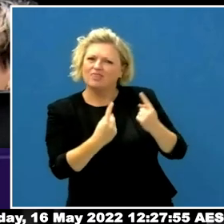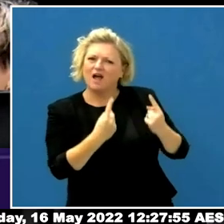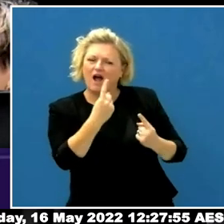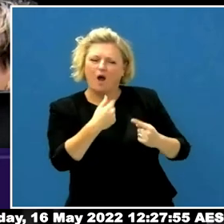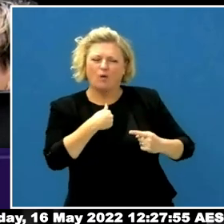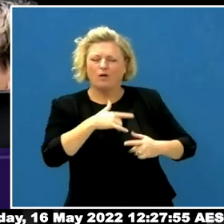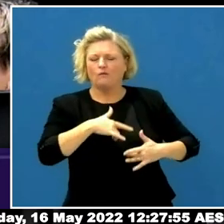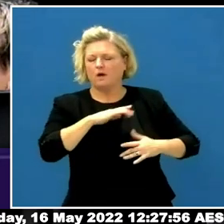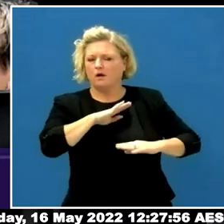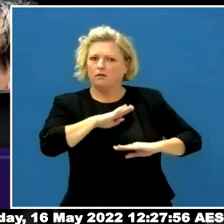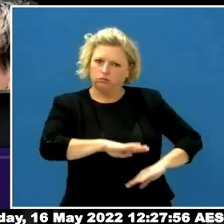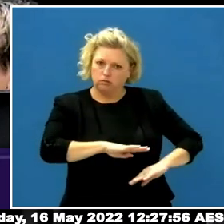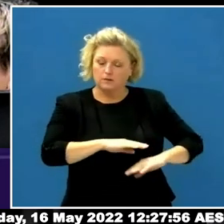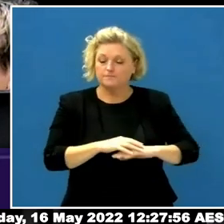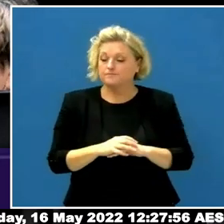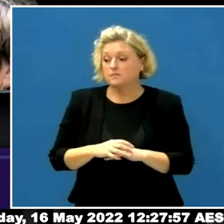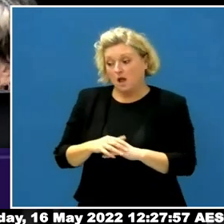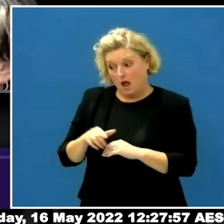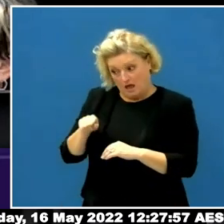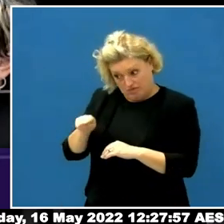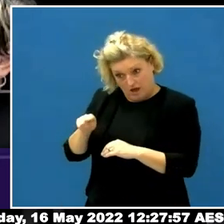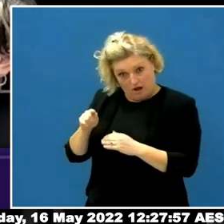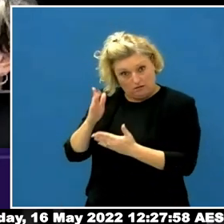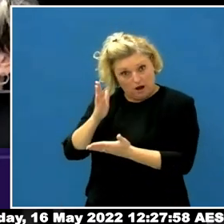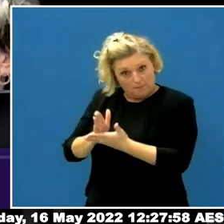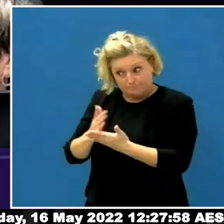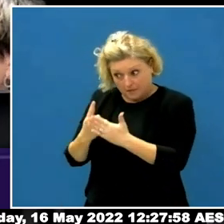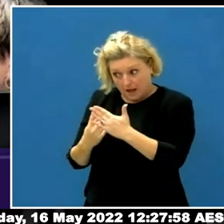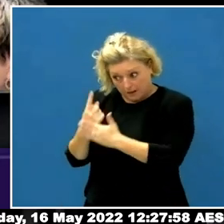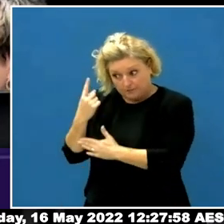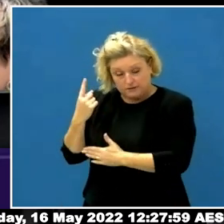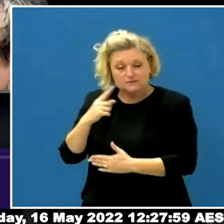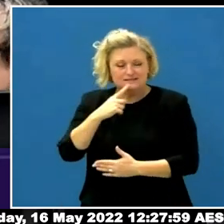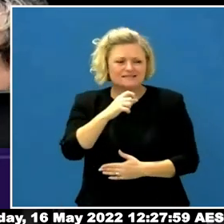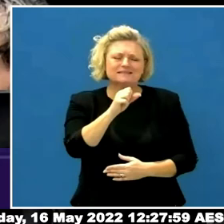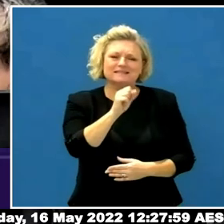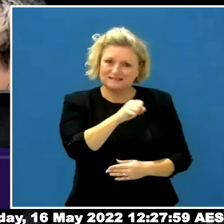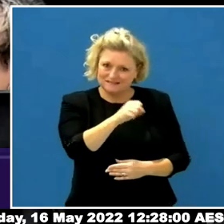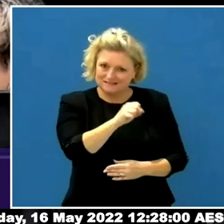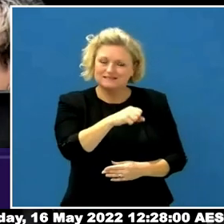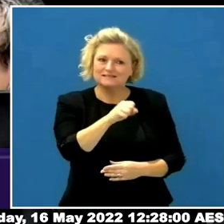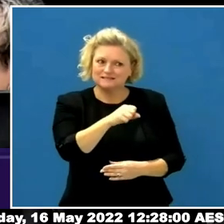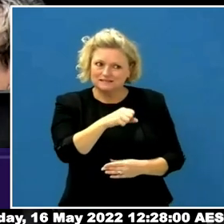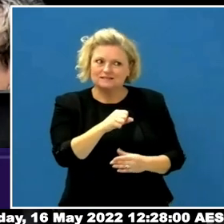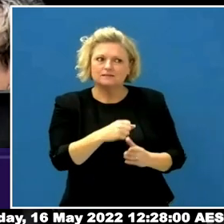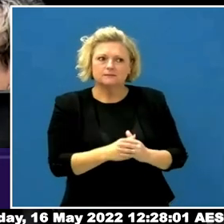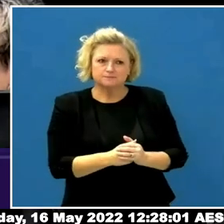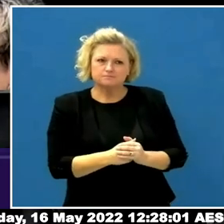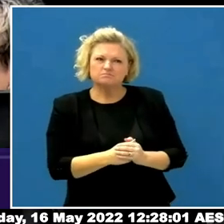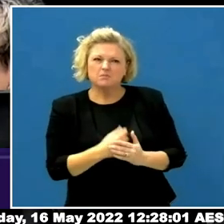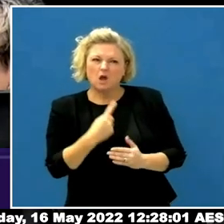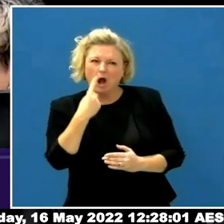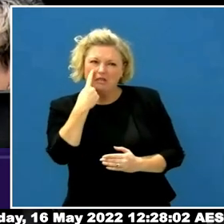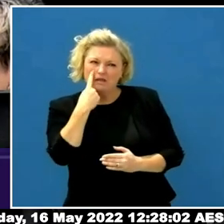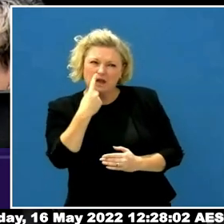And I think you say that that did happen in that period? Yes, it did, yes, it did. I think three or four times.